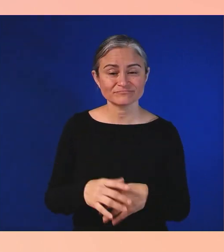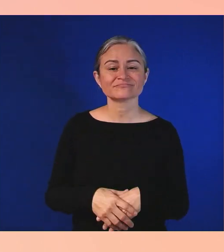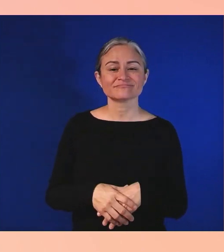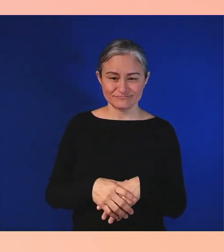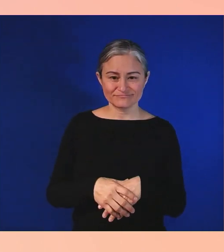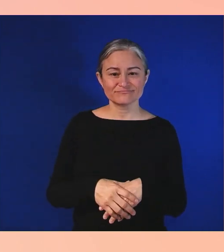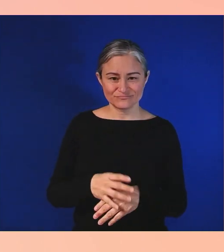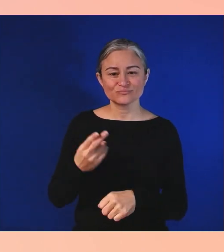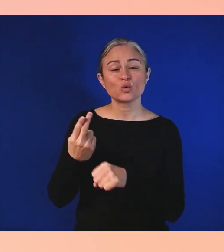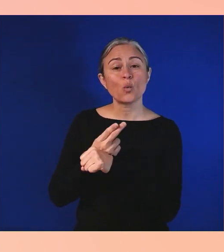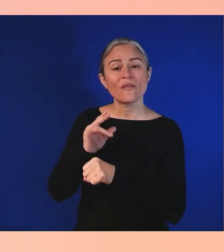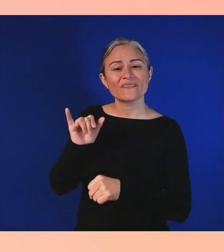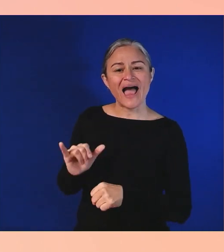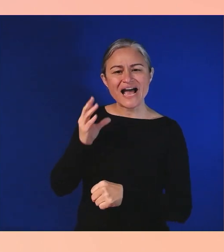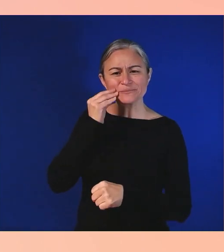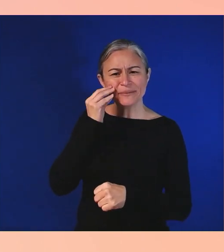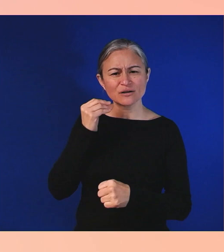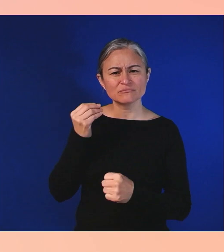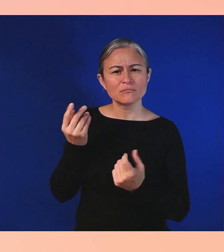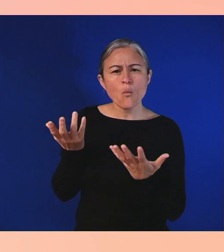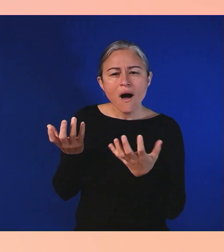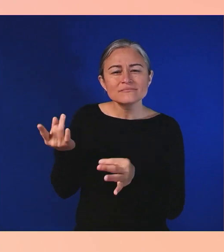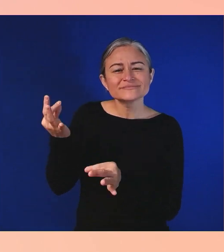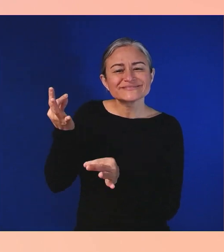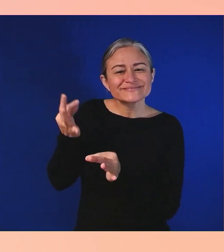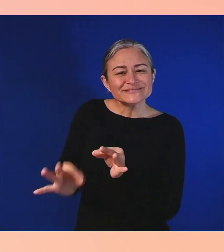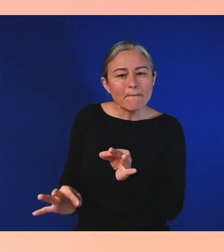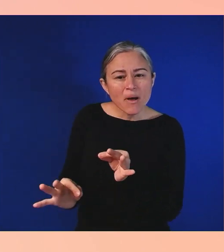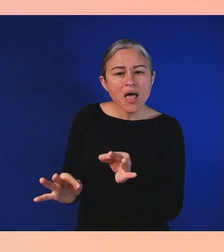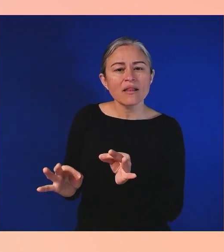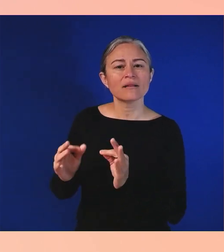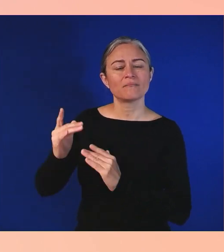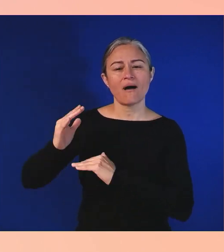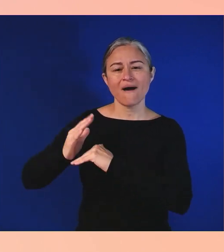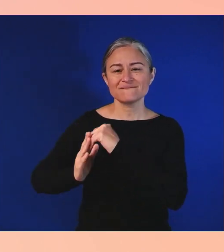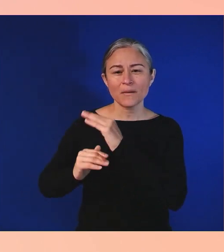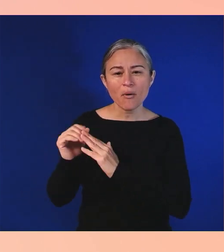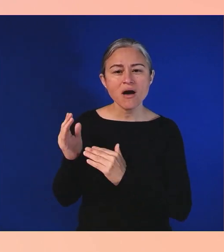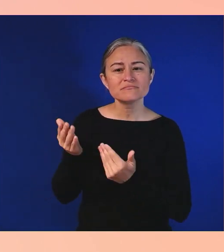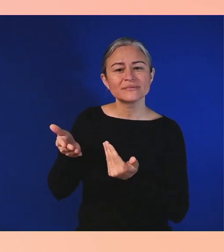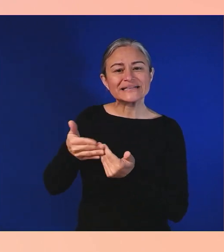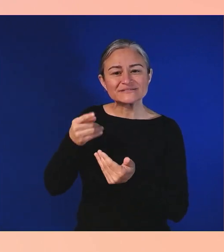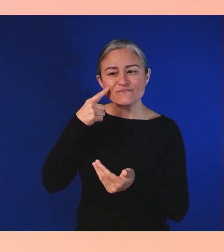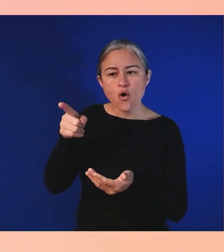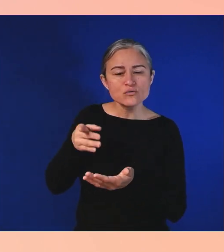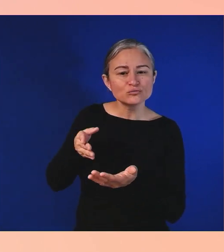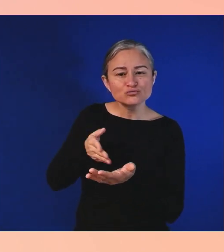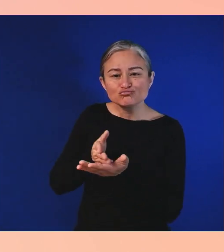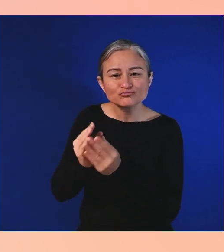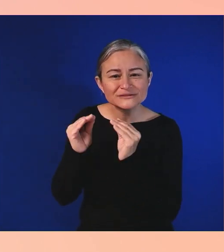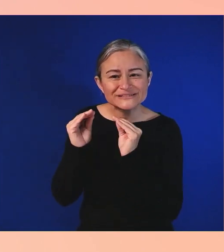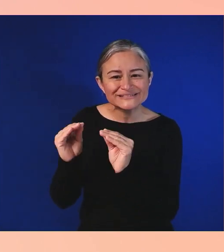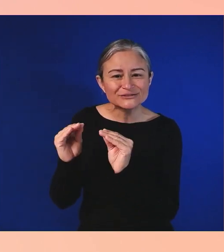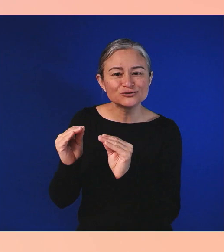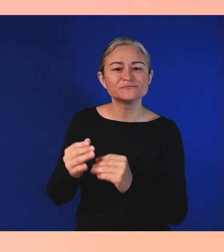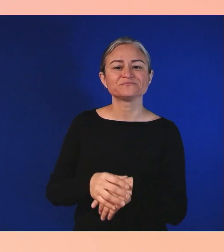also feels comfortable in using the solution. Point number 3, it should be a low-code, no-code option,